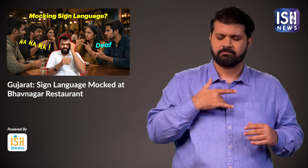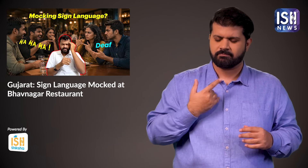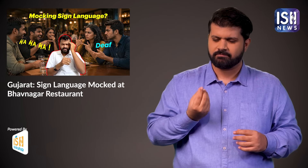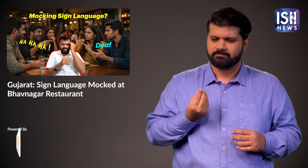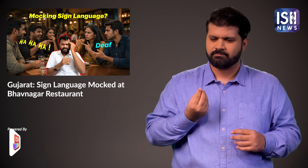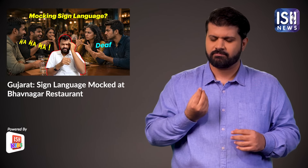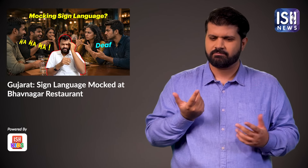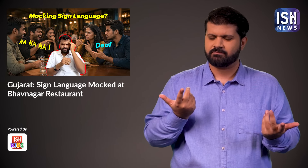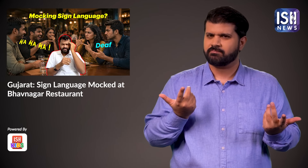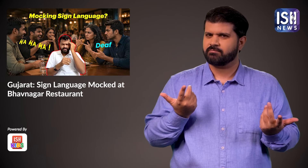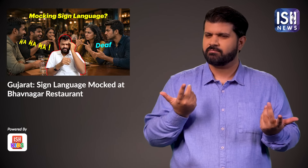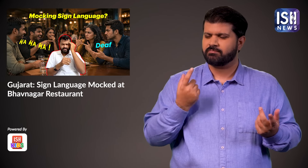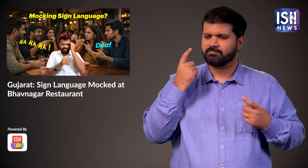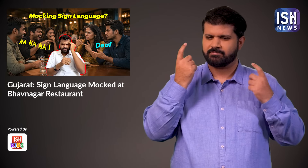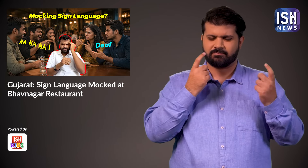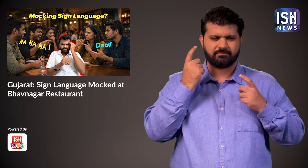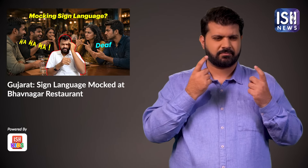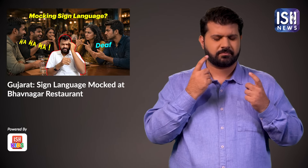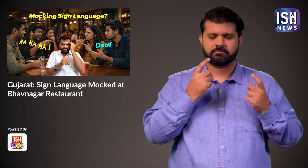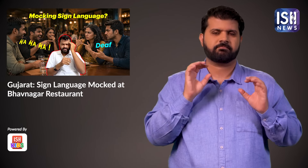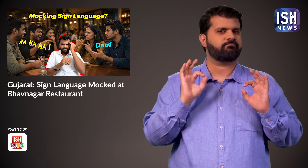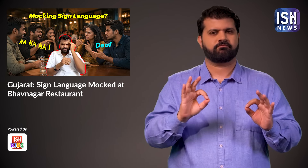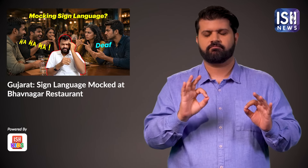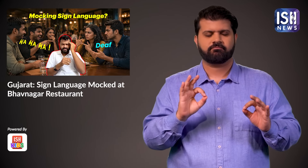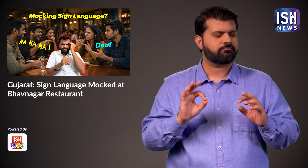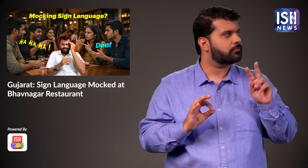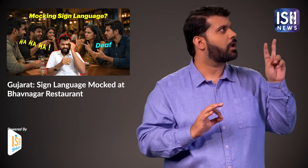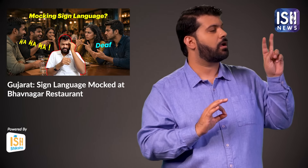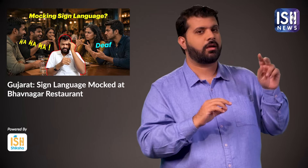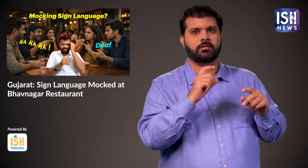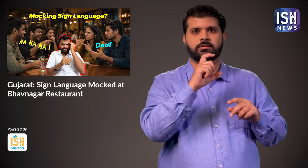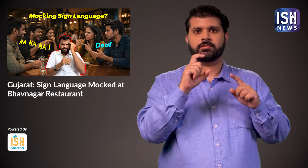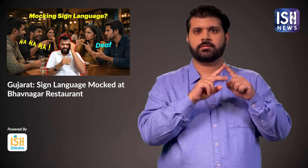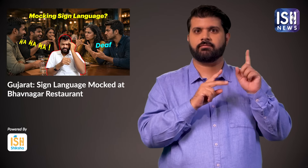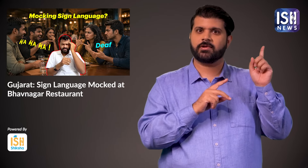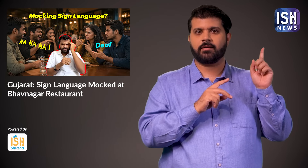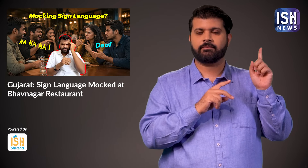Manan still felt uncomfortable. He then noticed a CCTV camera and